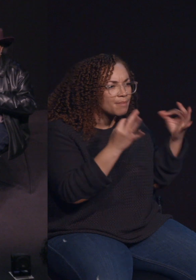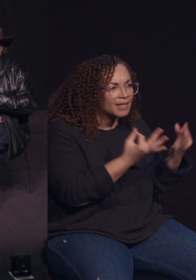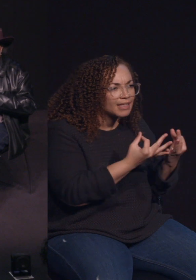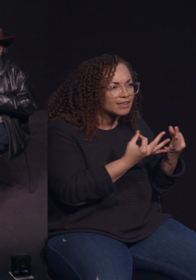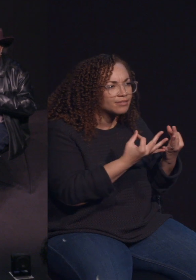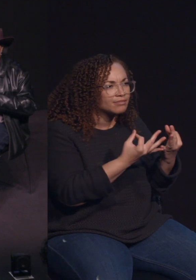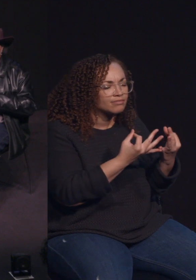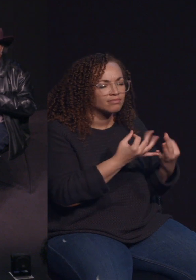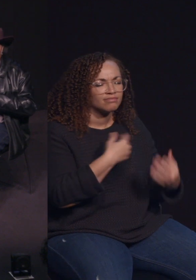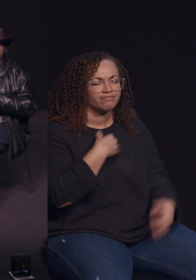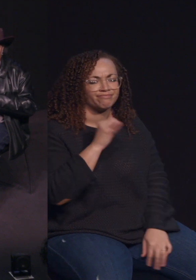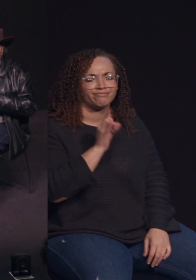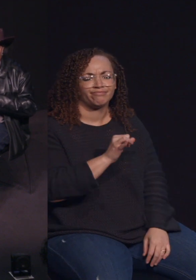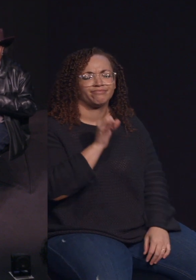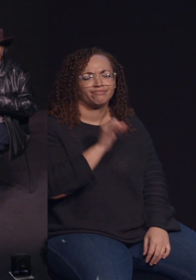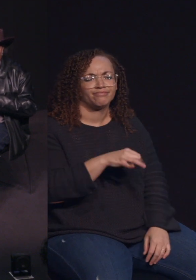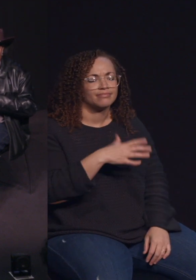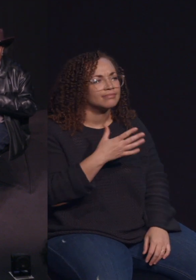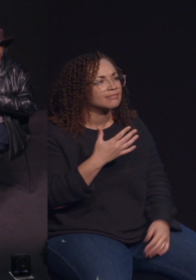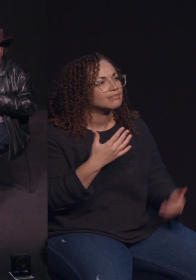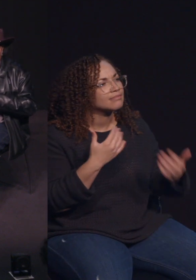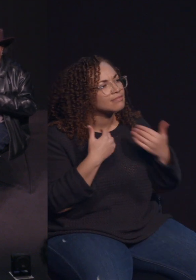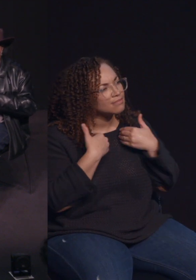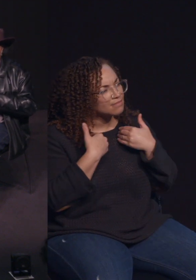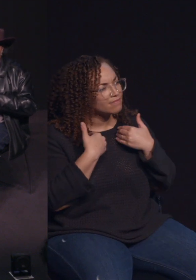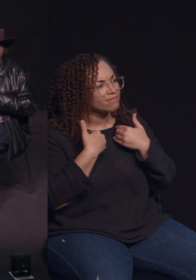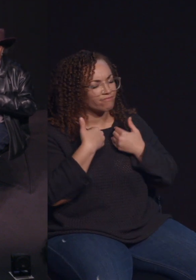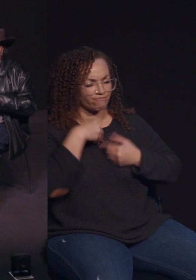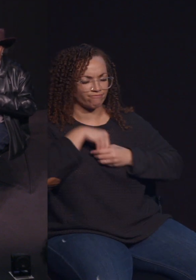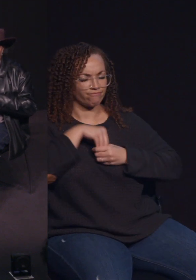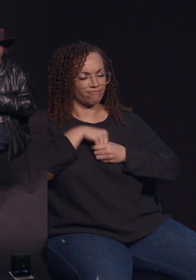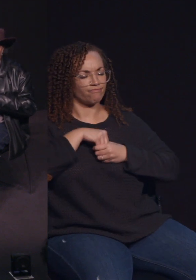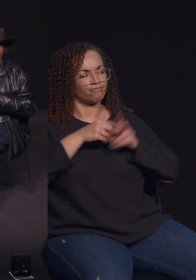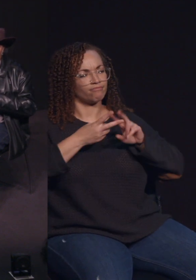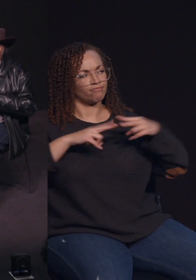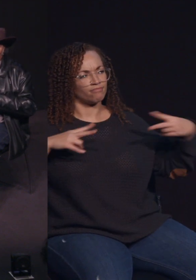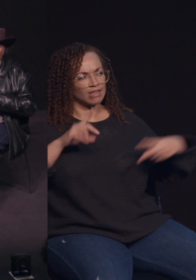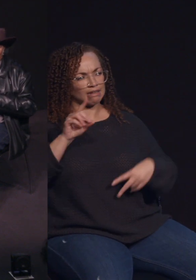there's something they call the DNA. If it's in you, also true is if you're spiritual,